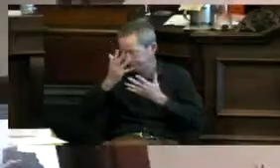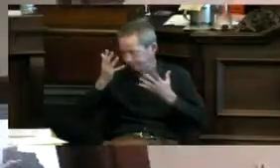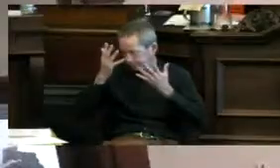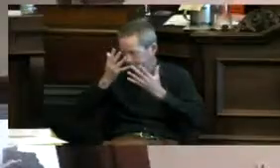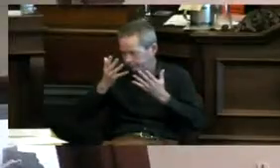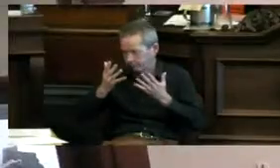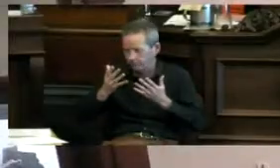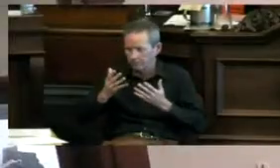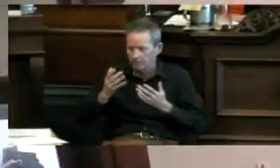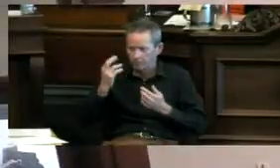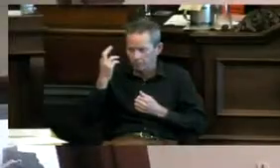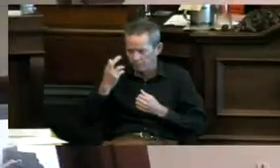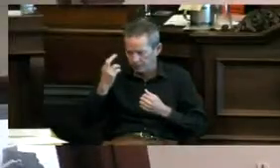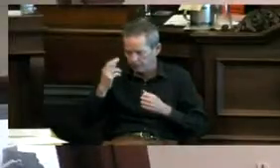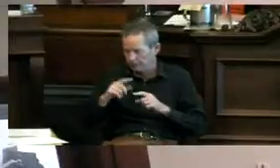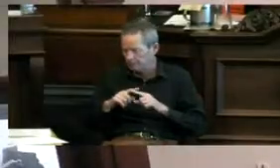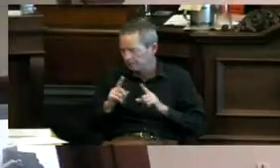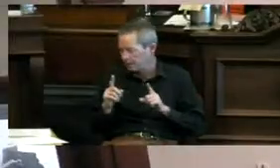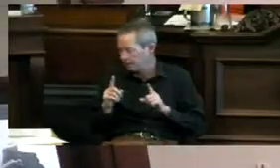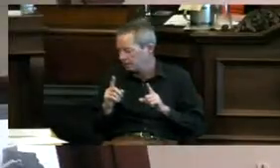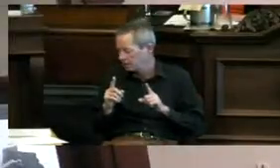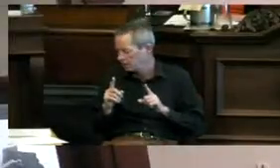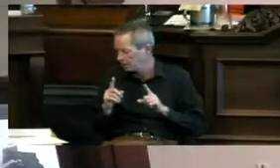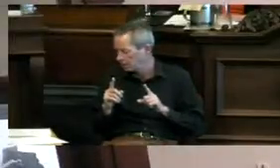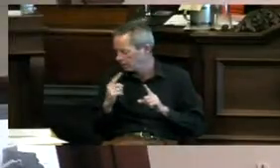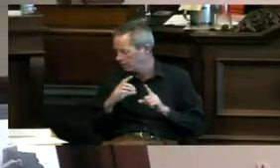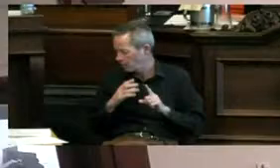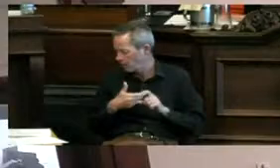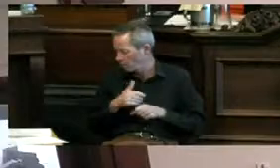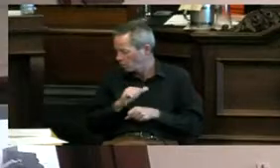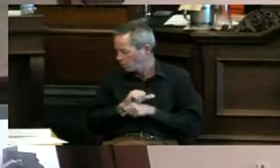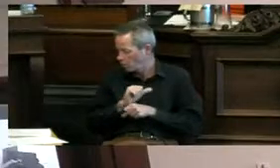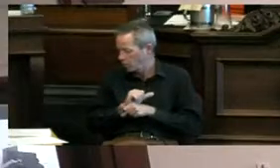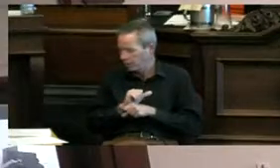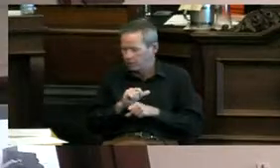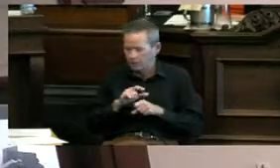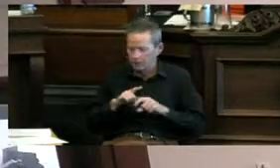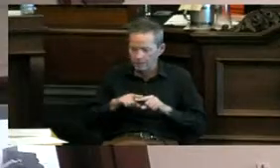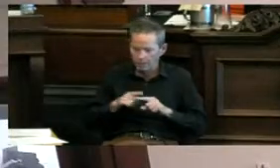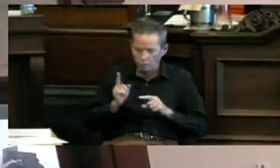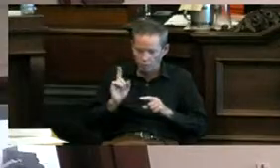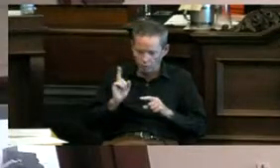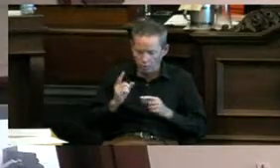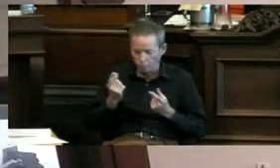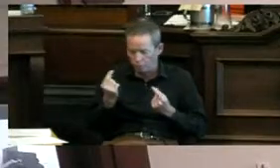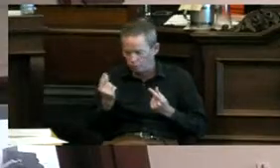advantage of this tool for cosmetic purposes, specifically